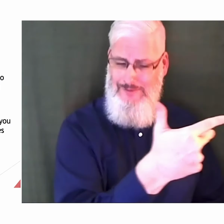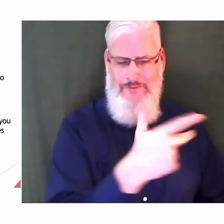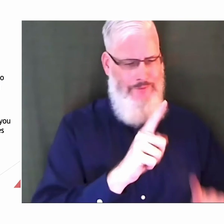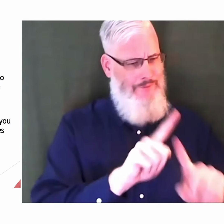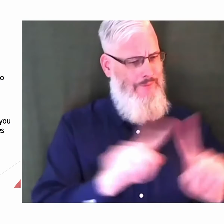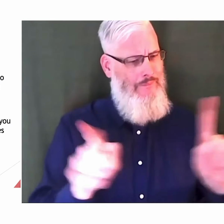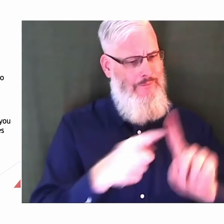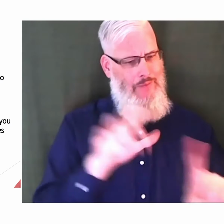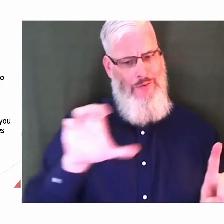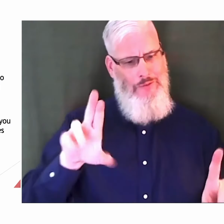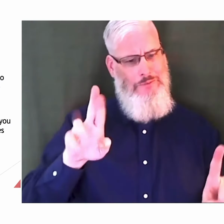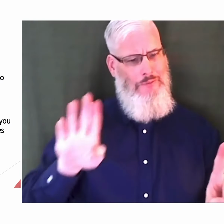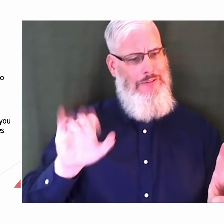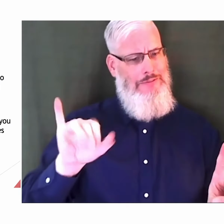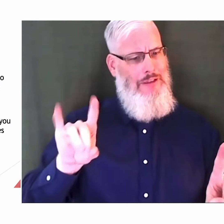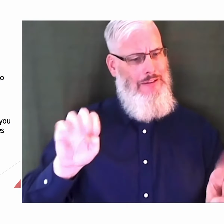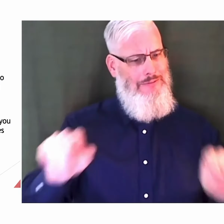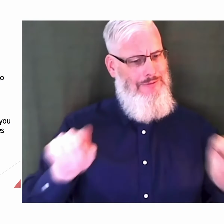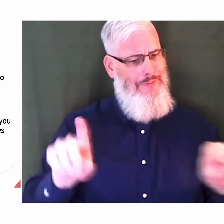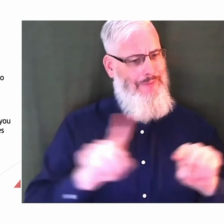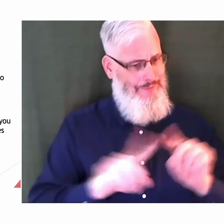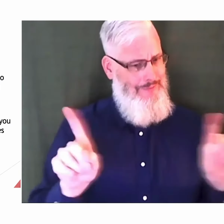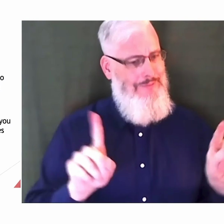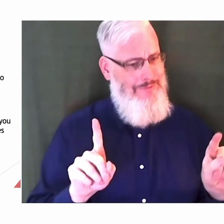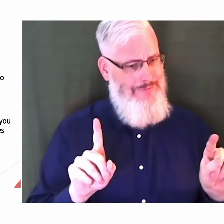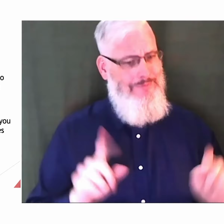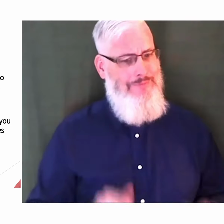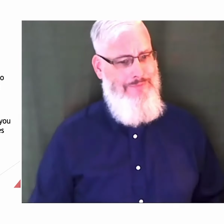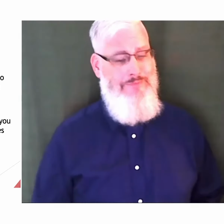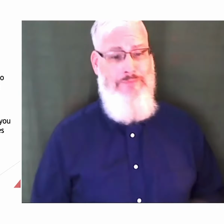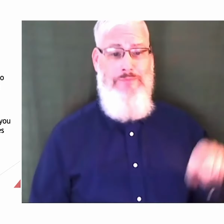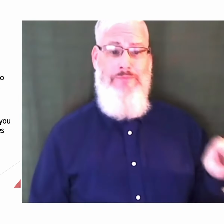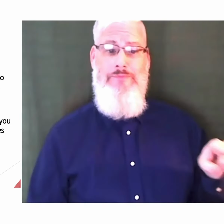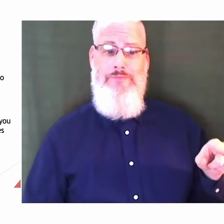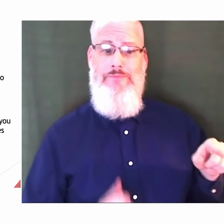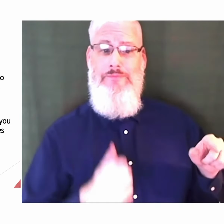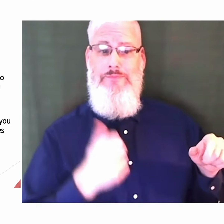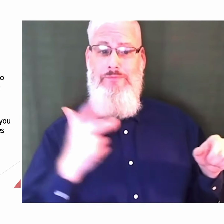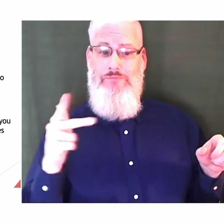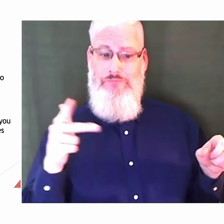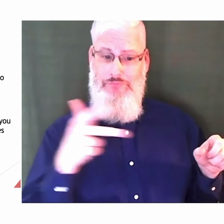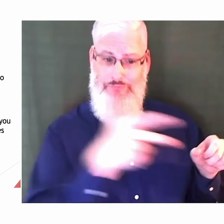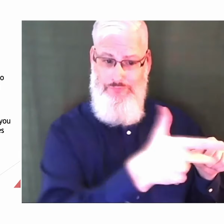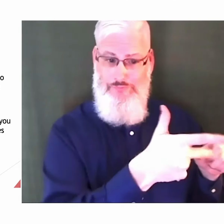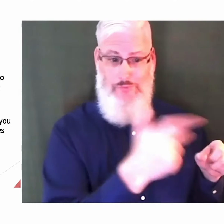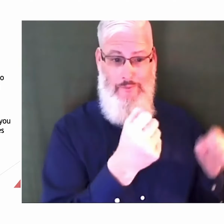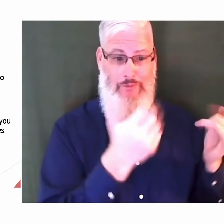in that, Drive Through Voting would be offered to anyone, in Curbside it's limited to voters with disabilities